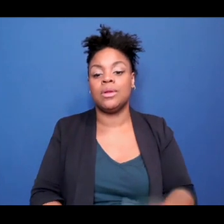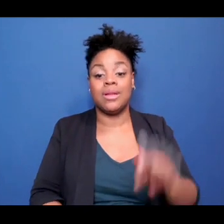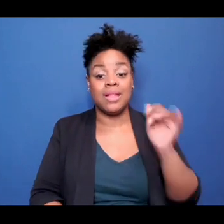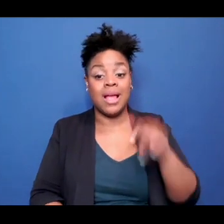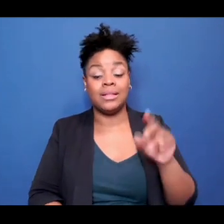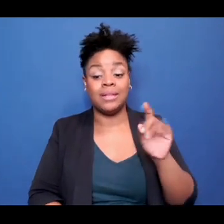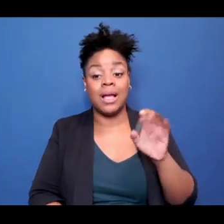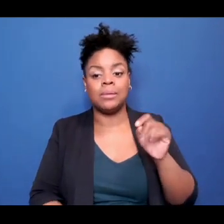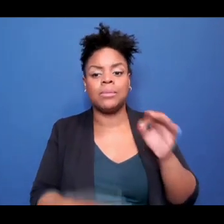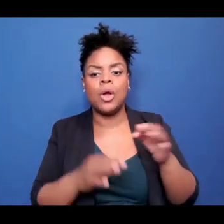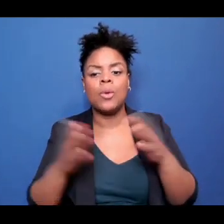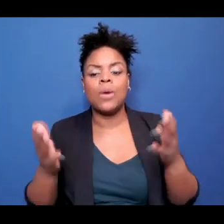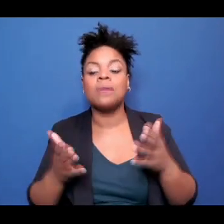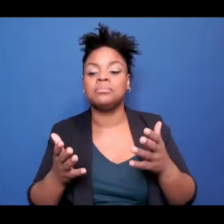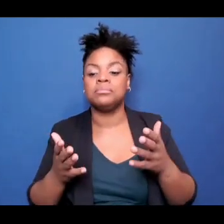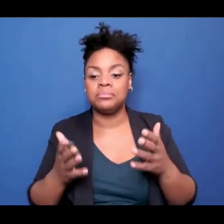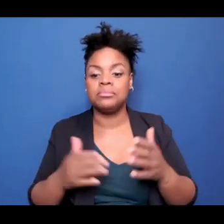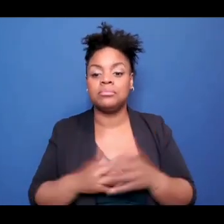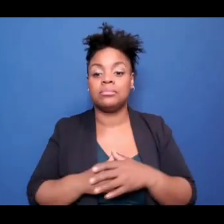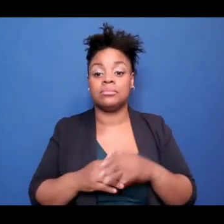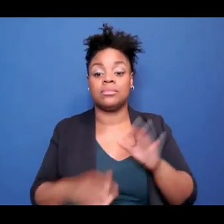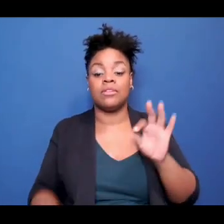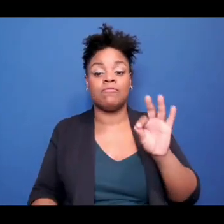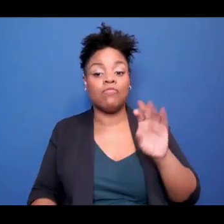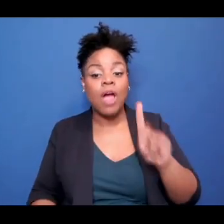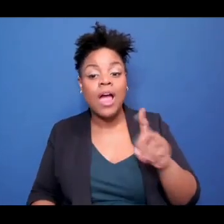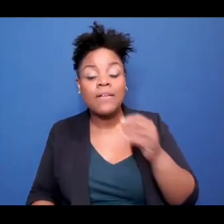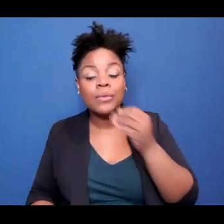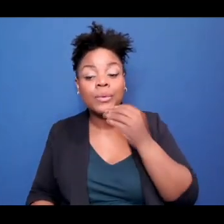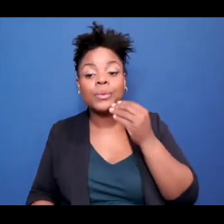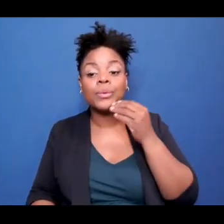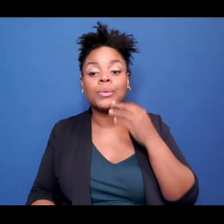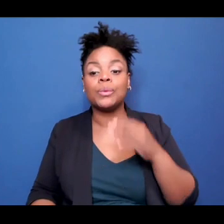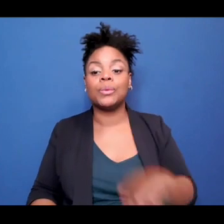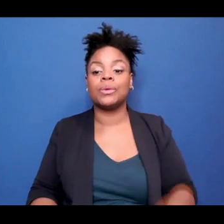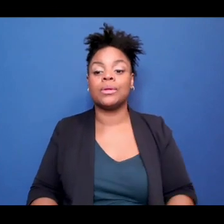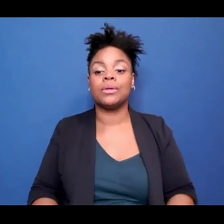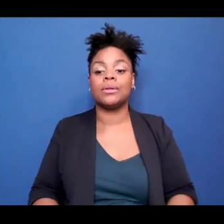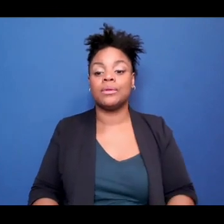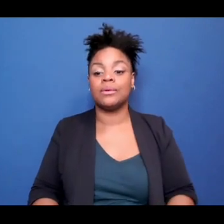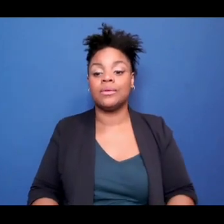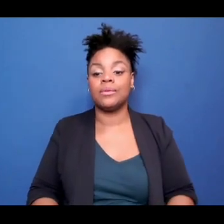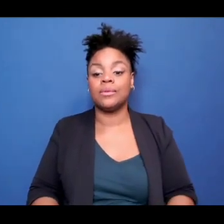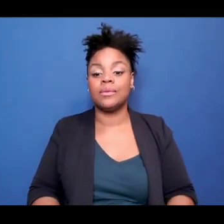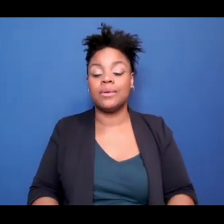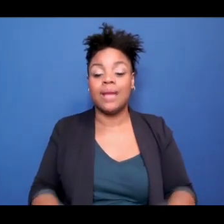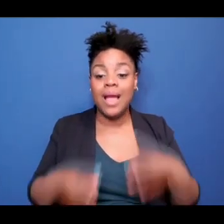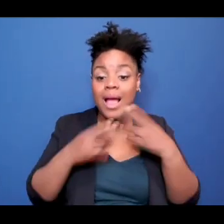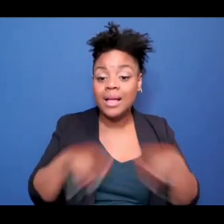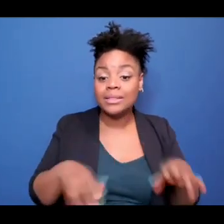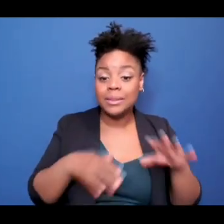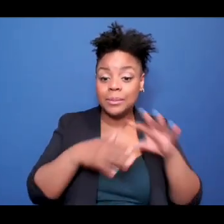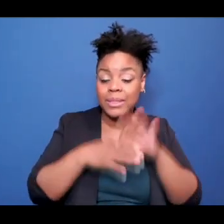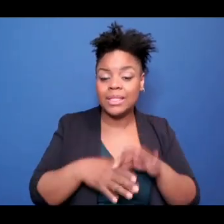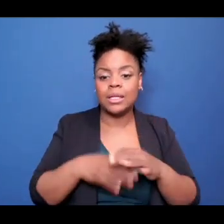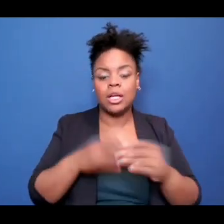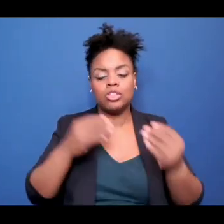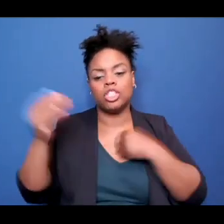WAS DEFINED, THE SOUTHERN DIET WAS DEFINED AS, QUOTE, HIGH INTAKE OF FRIED FOODS, ORGAN MEATS, PROCESSED MEATS, EGG AND